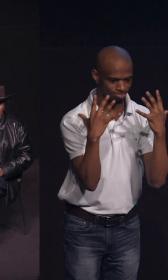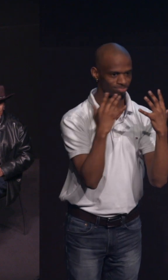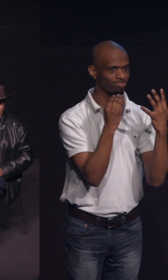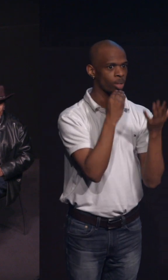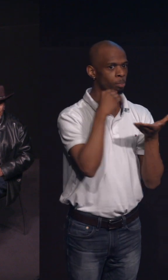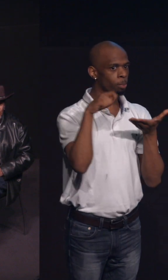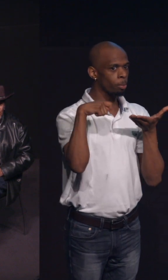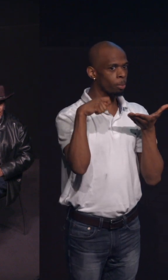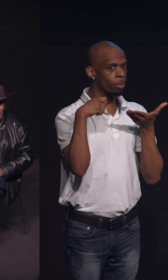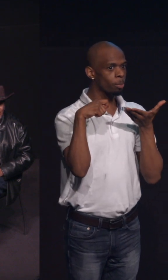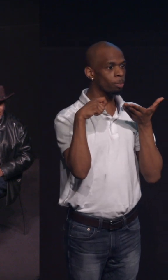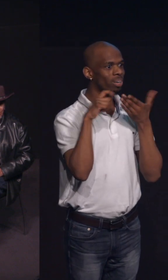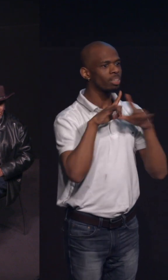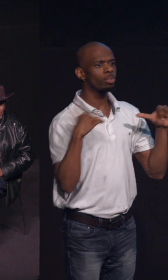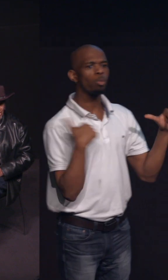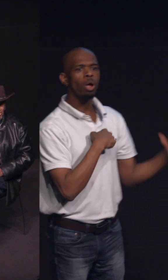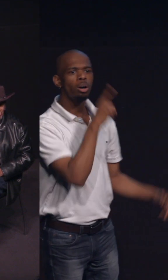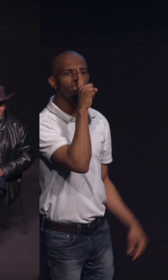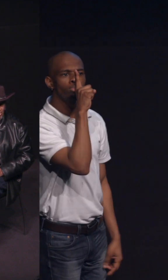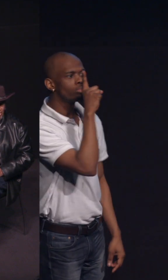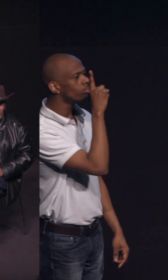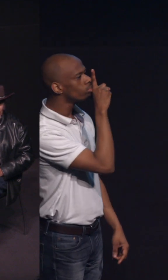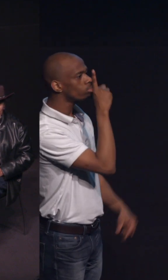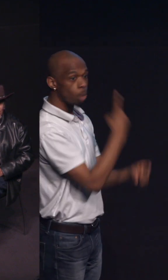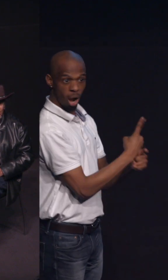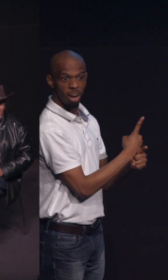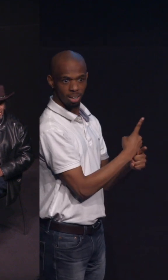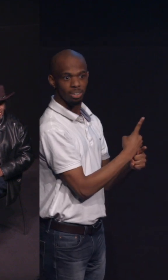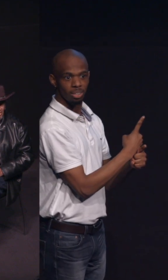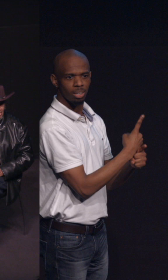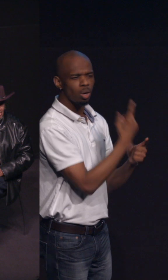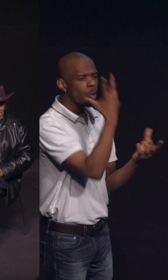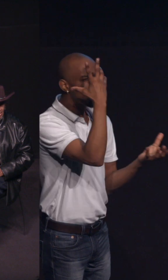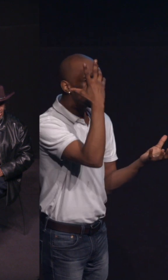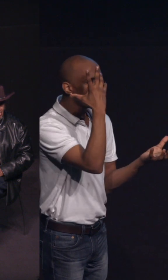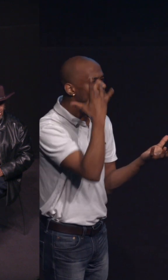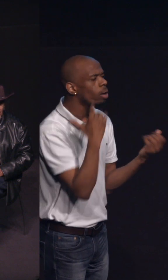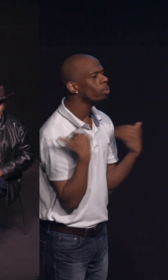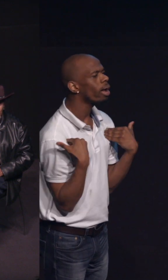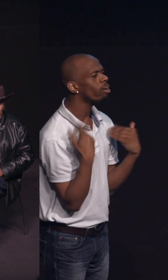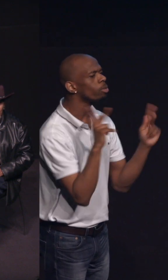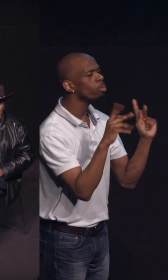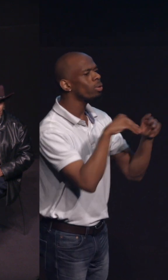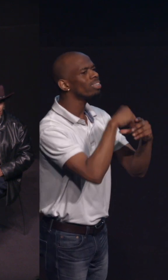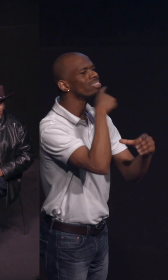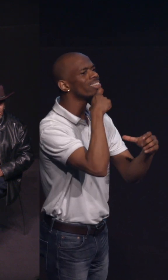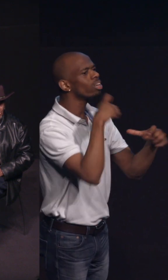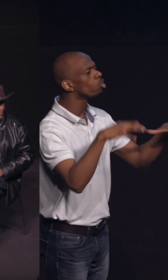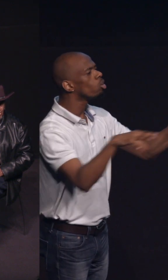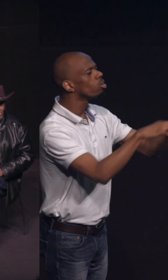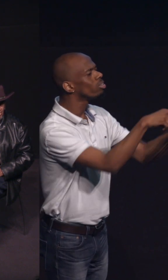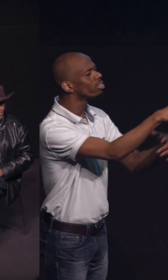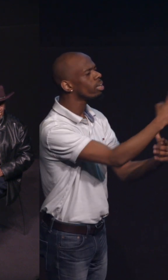In the United States, why do we have a food desert? Why do we have people starving to death? The United States is the most advanced country on this earth.